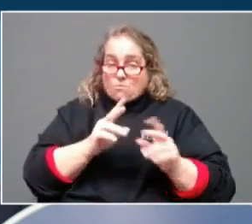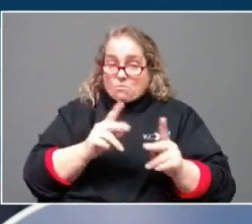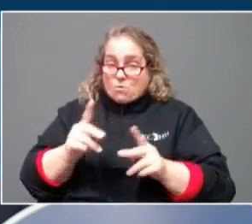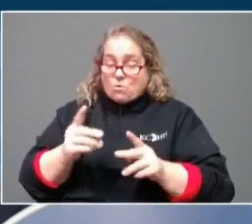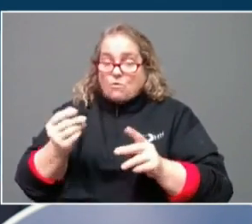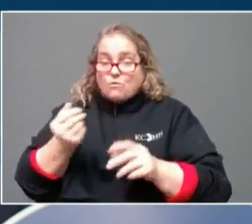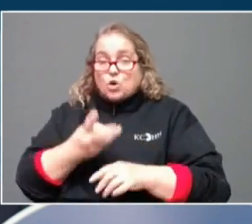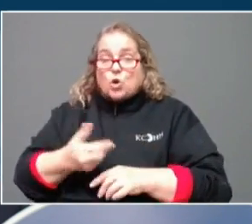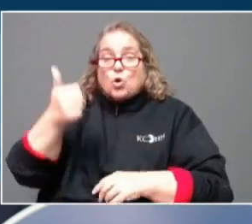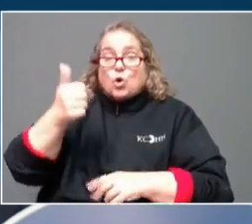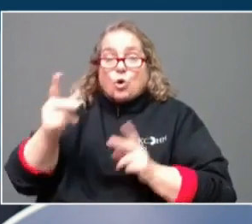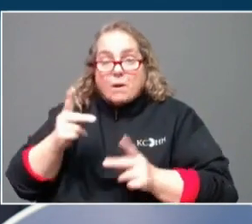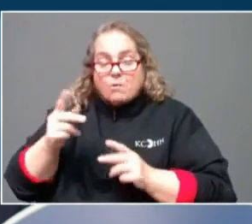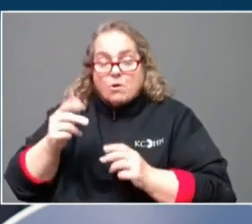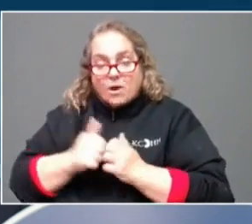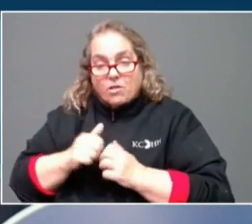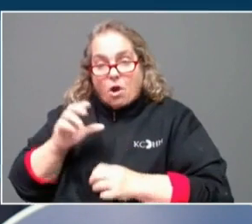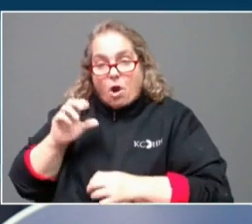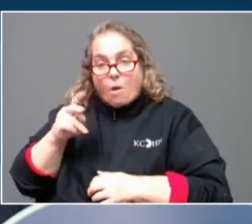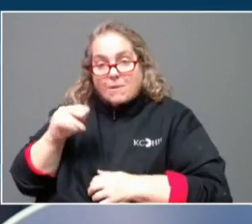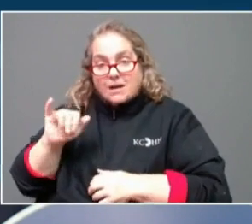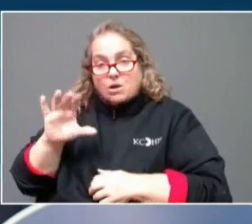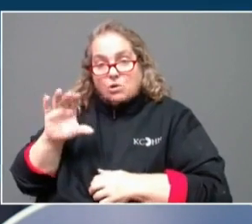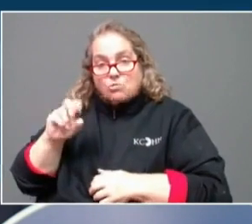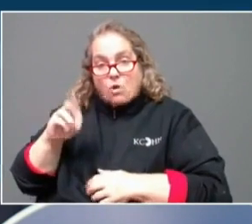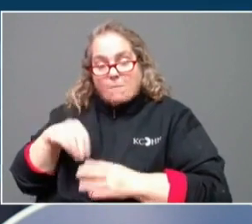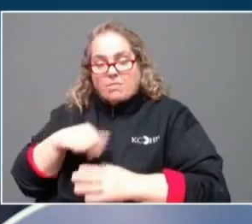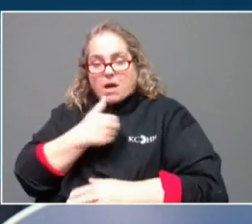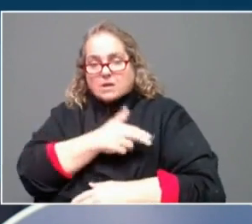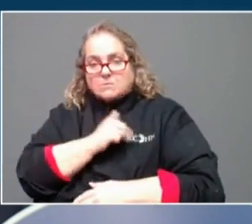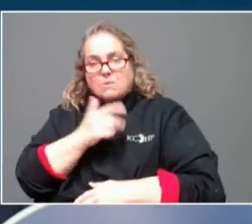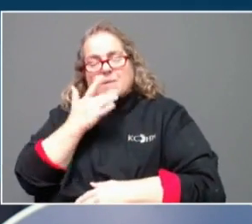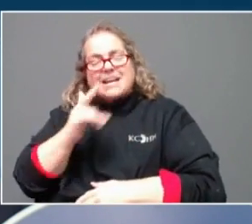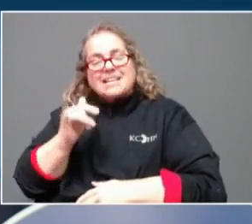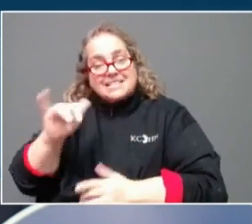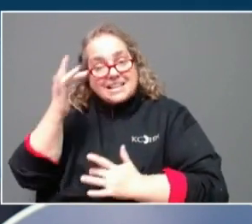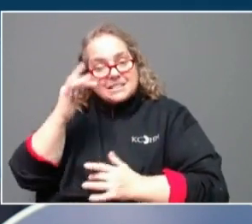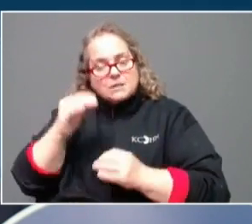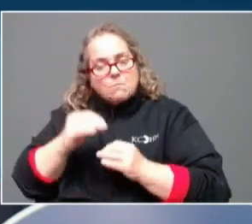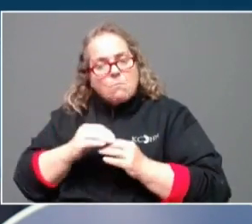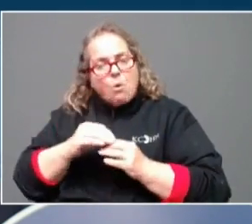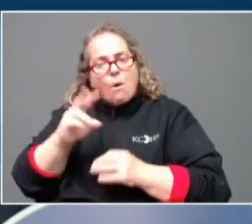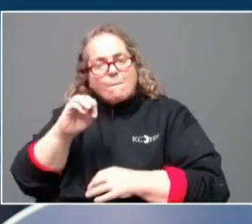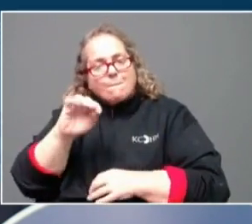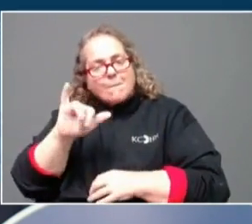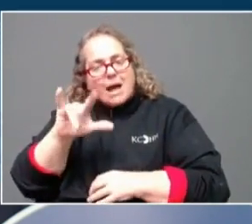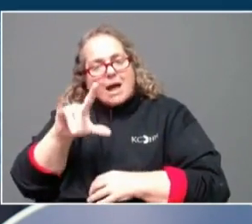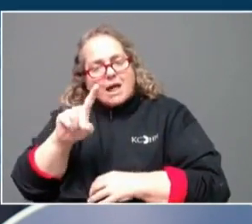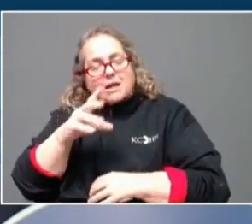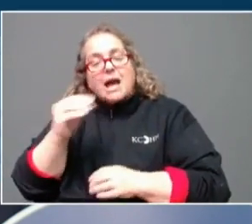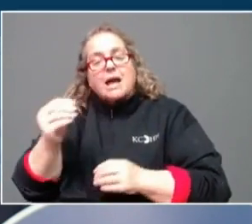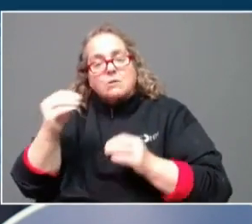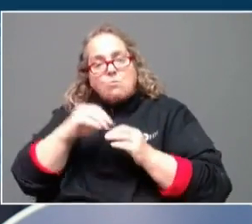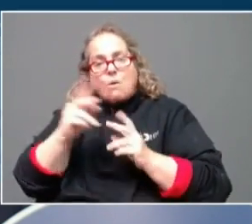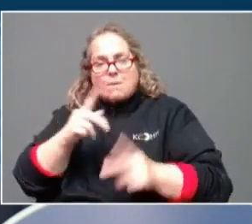that's probably because the disease is both more mild and also because there are people who are vaccinated. Now, a lot more vaccinated since the delta